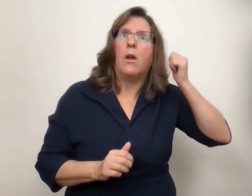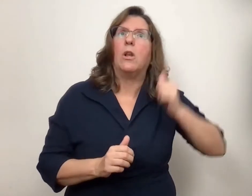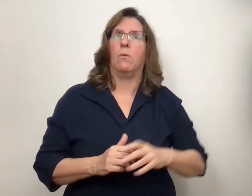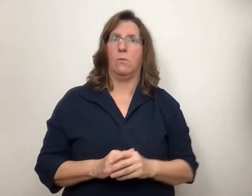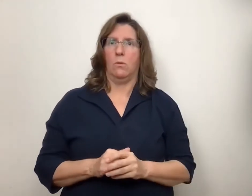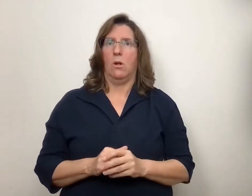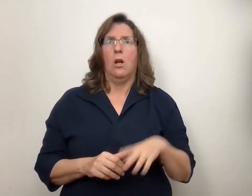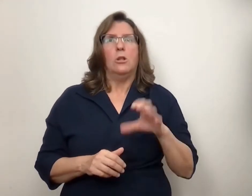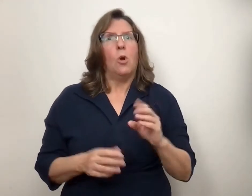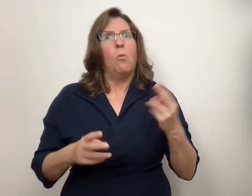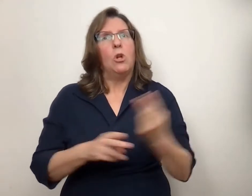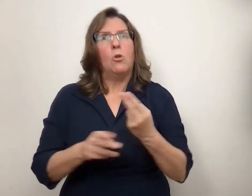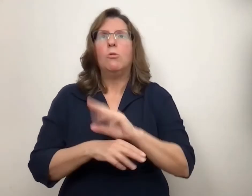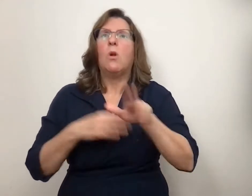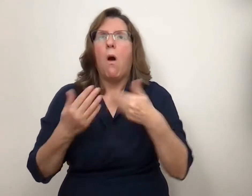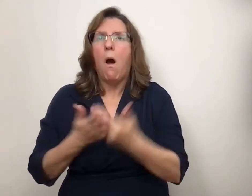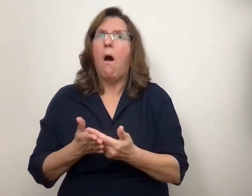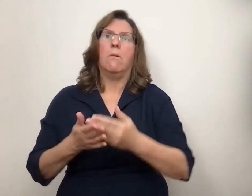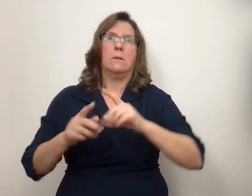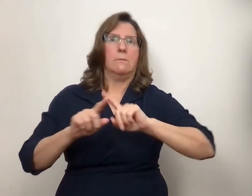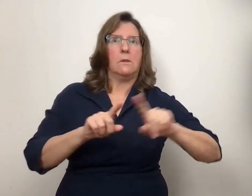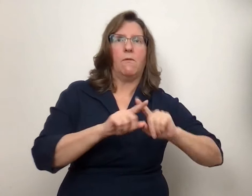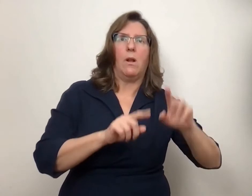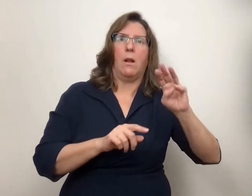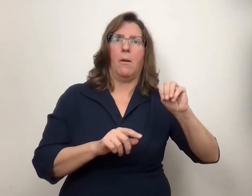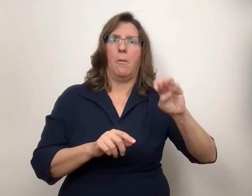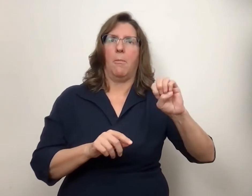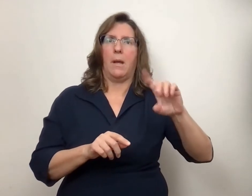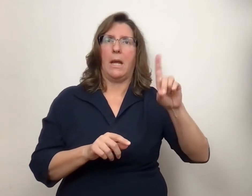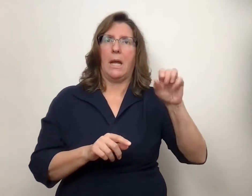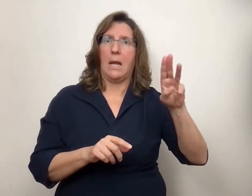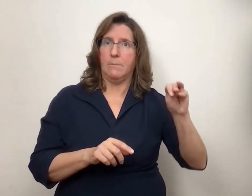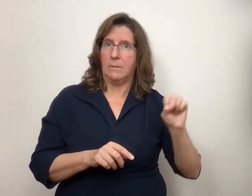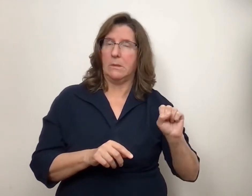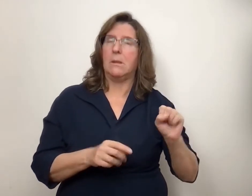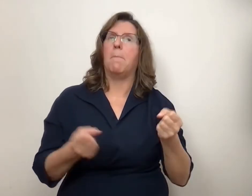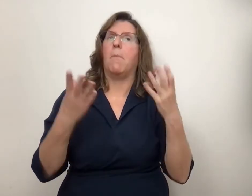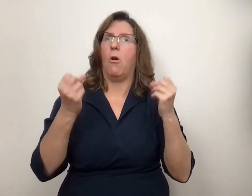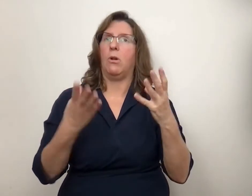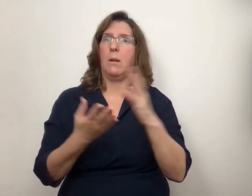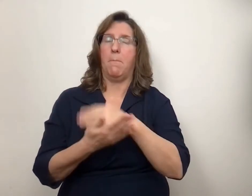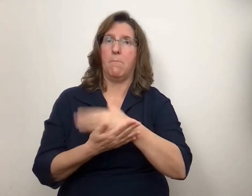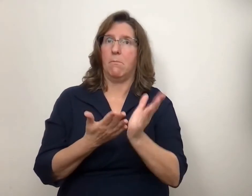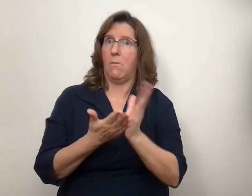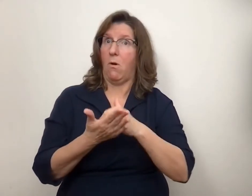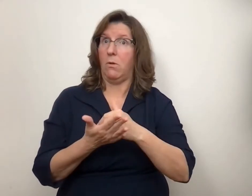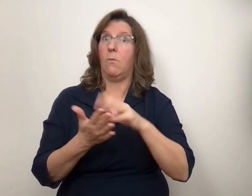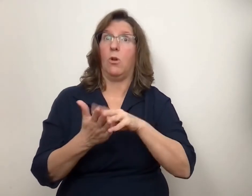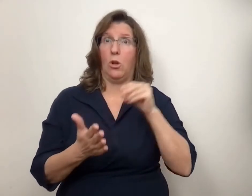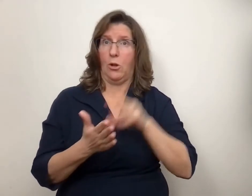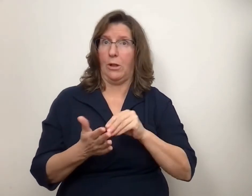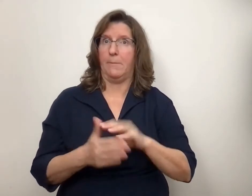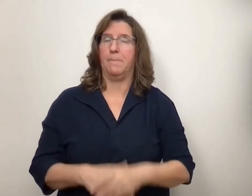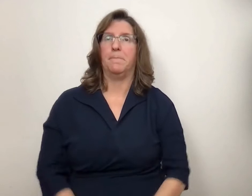Multimodal learning uses multiple mediums, which enhances learning.